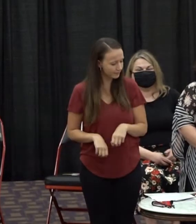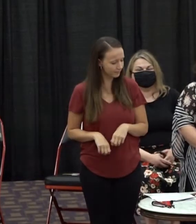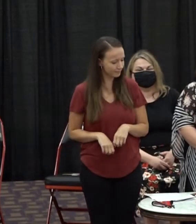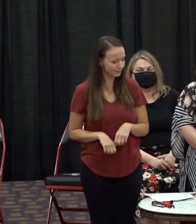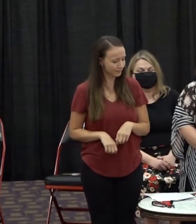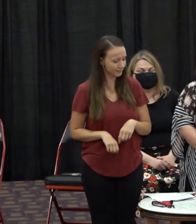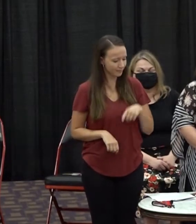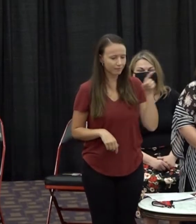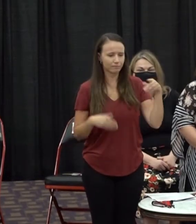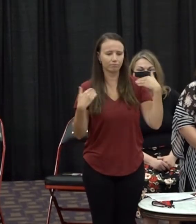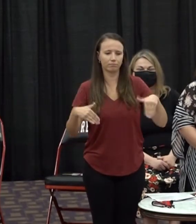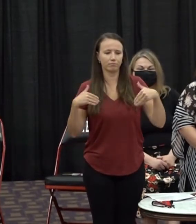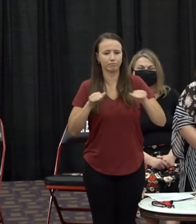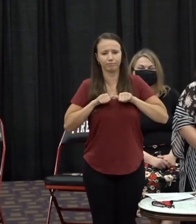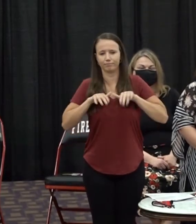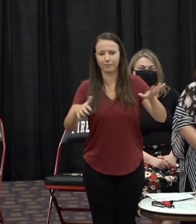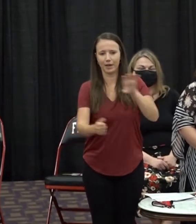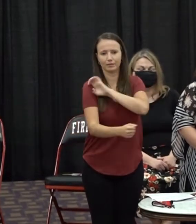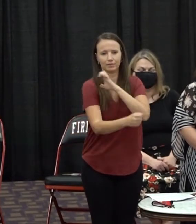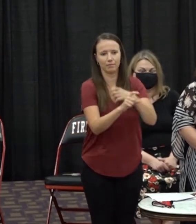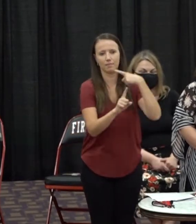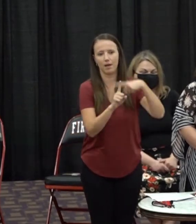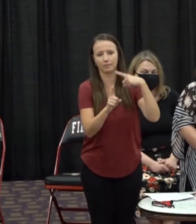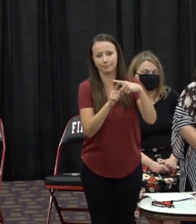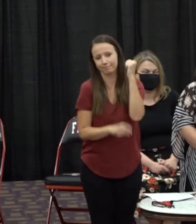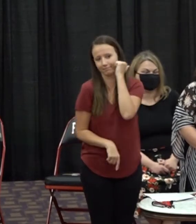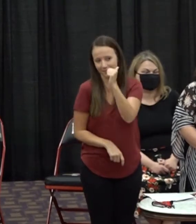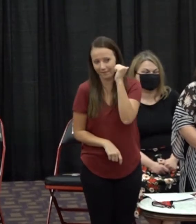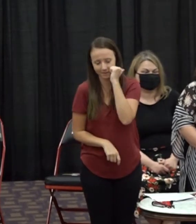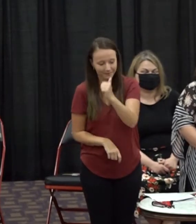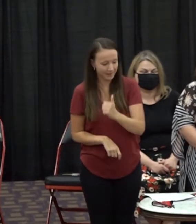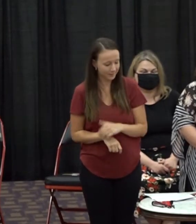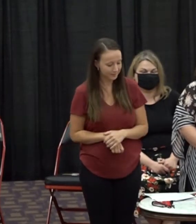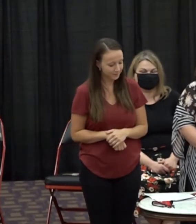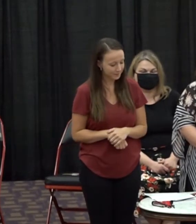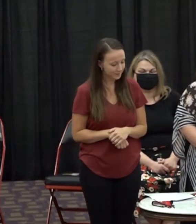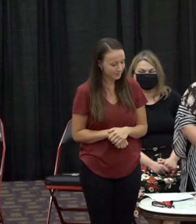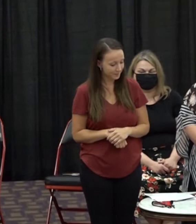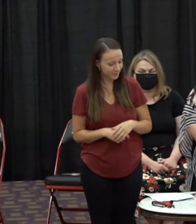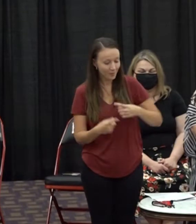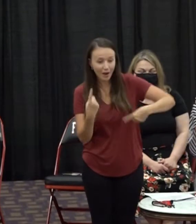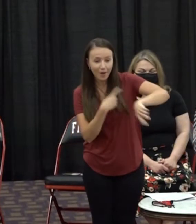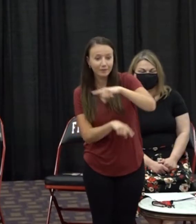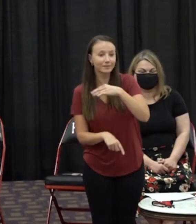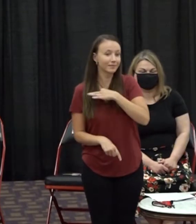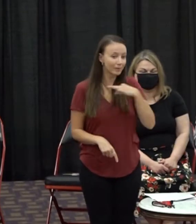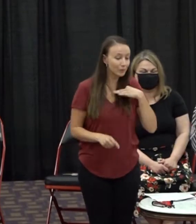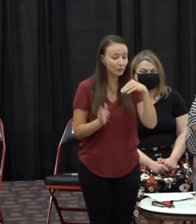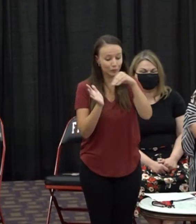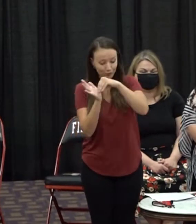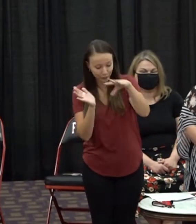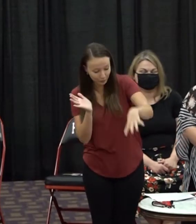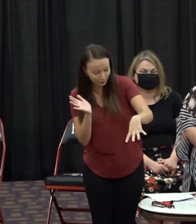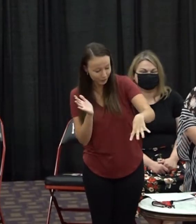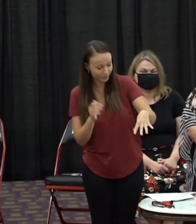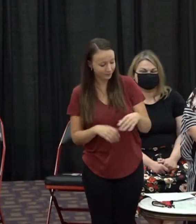Definitely increased her confidence and has a great energy - positive energy - that she shows to others.